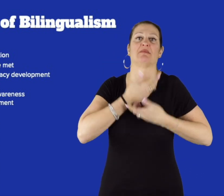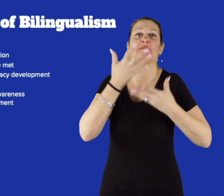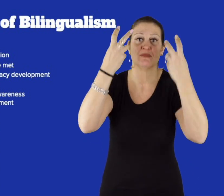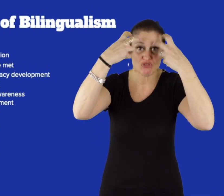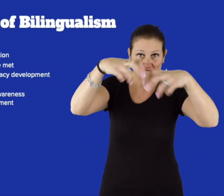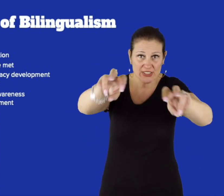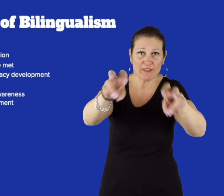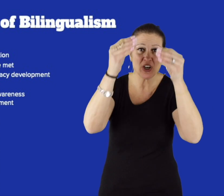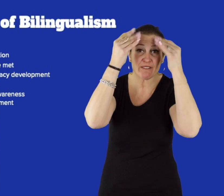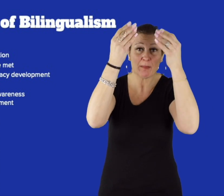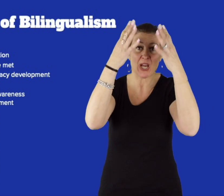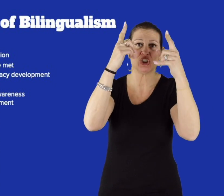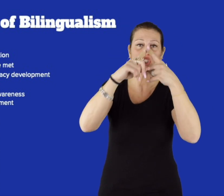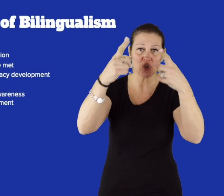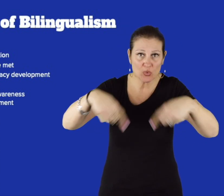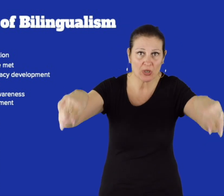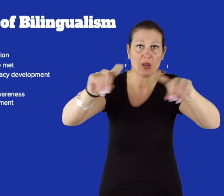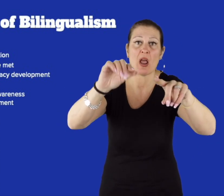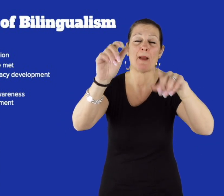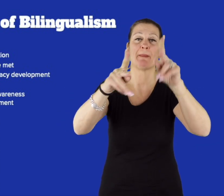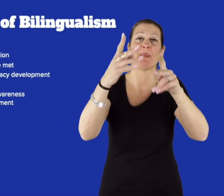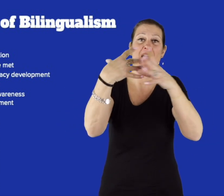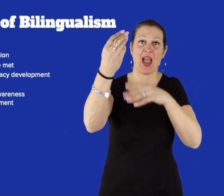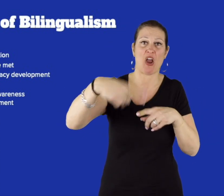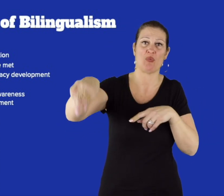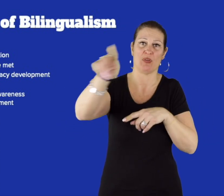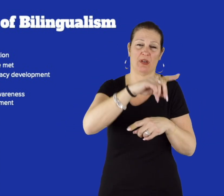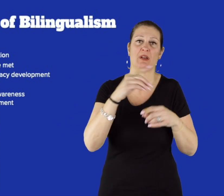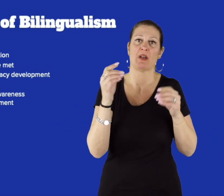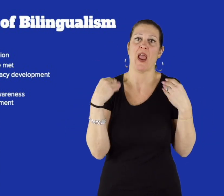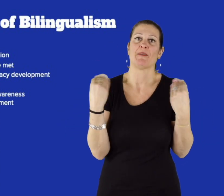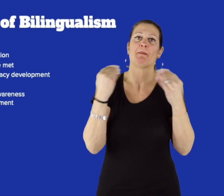of reflective thinking and analysis, they also develop a greater capacity